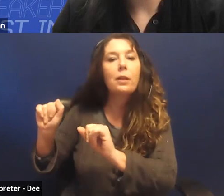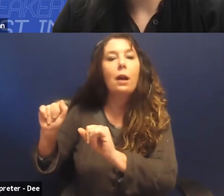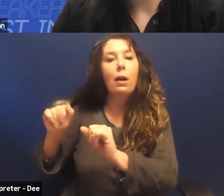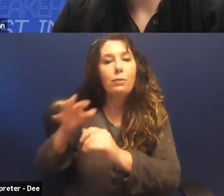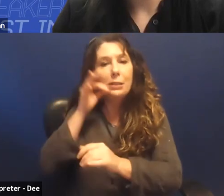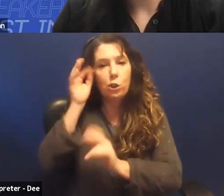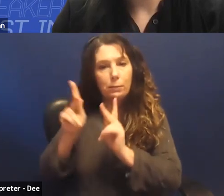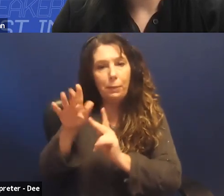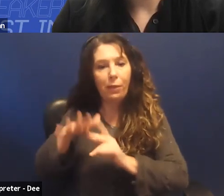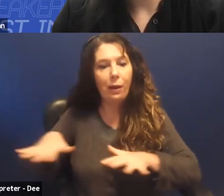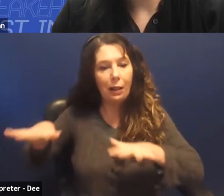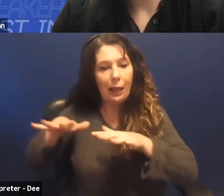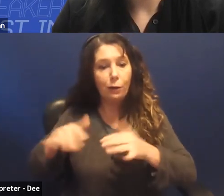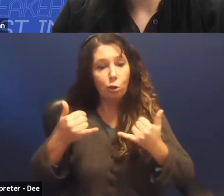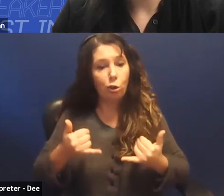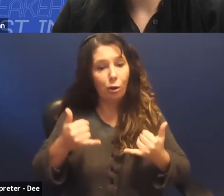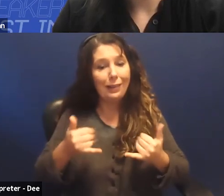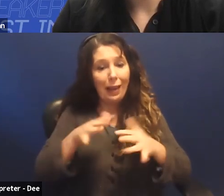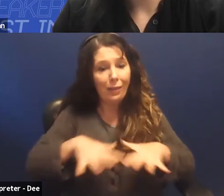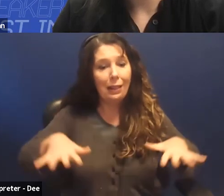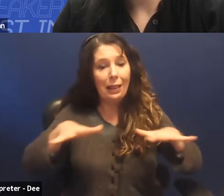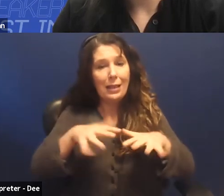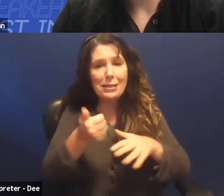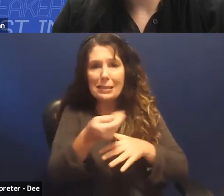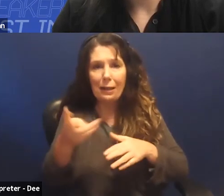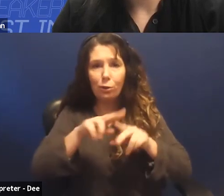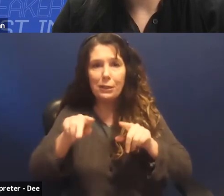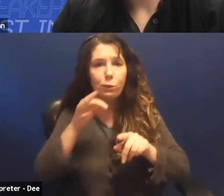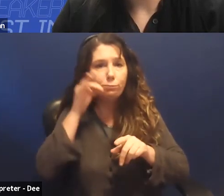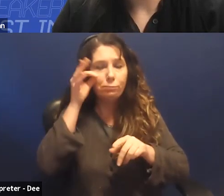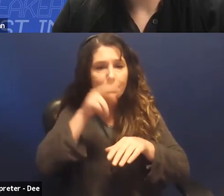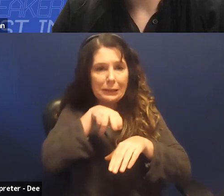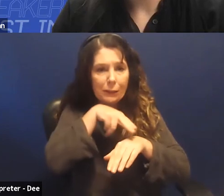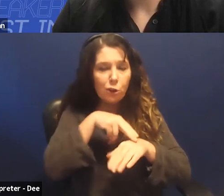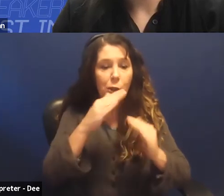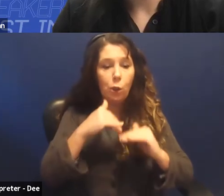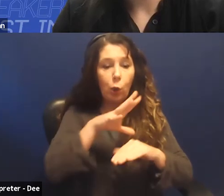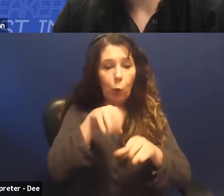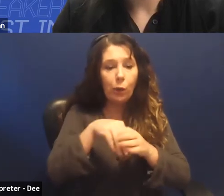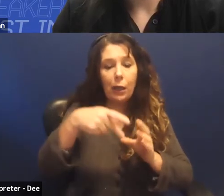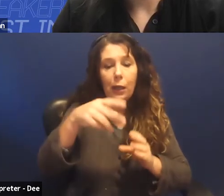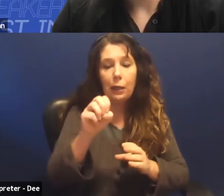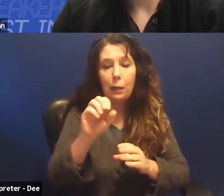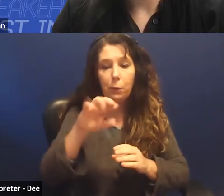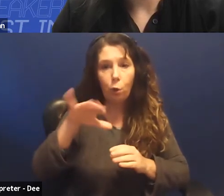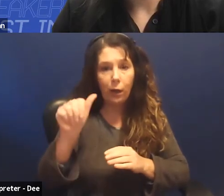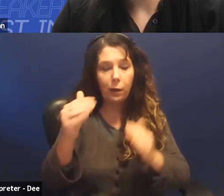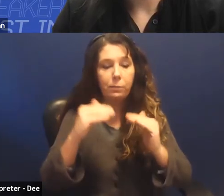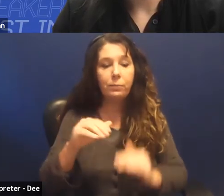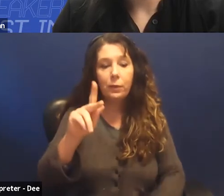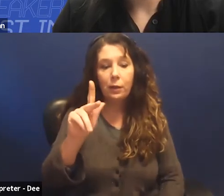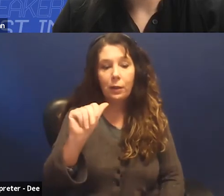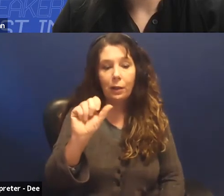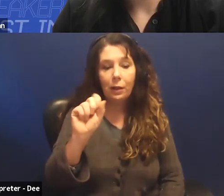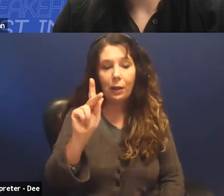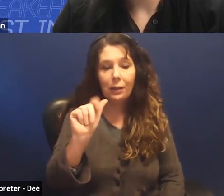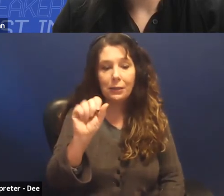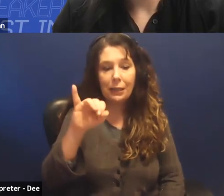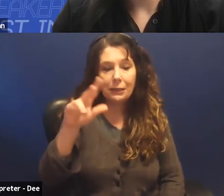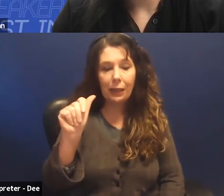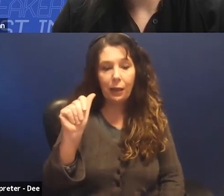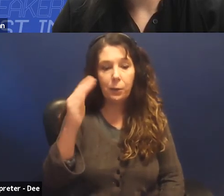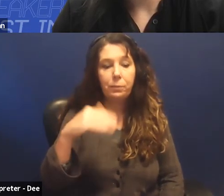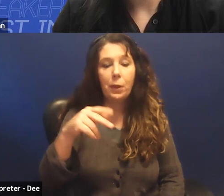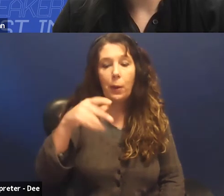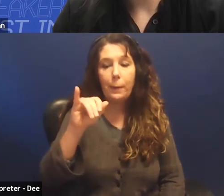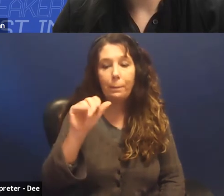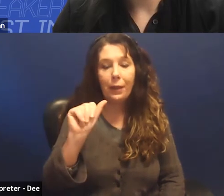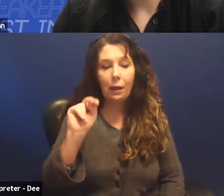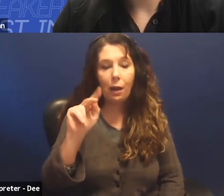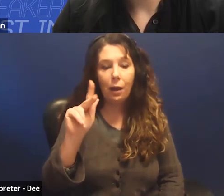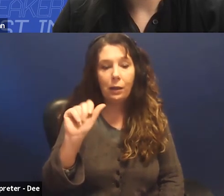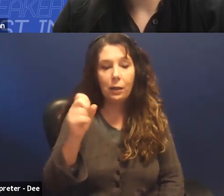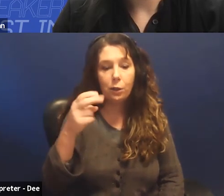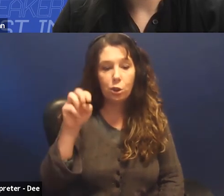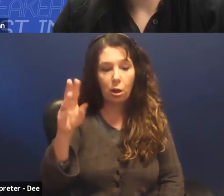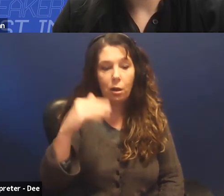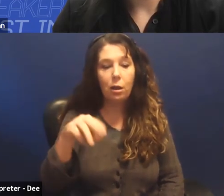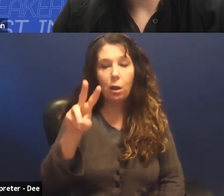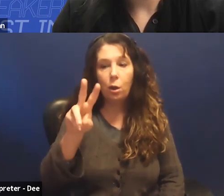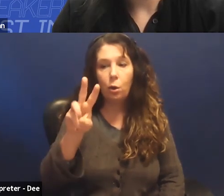We are currently on the land of several nations, including Peoria, because Cascadia peon Kershaw via Miami.